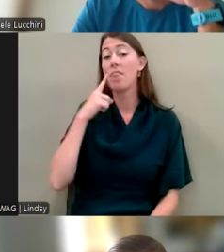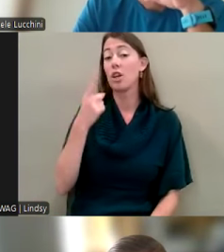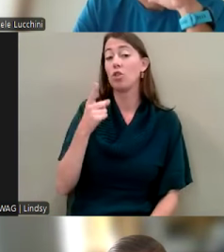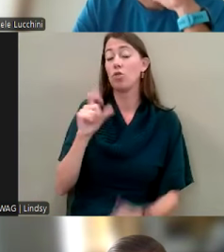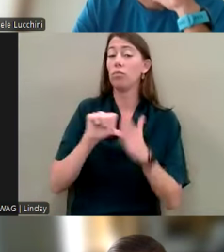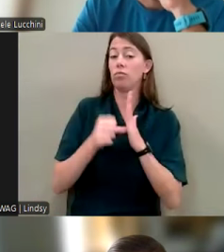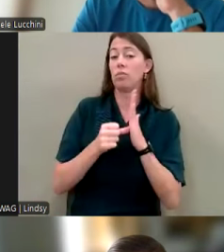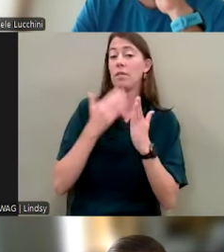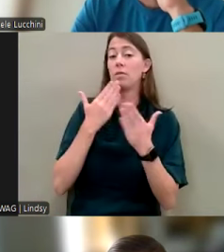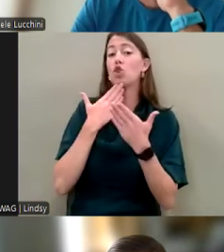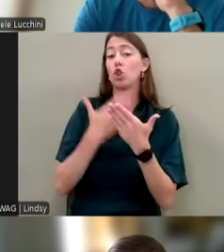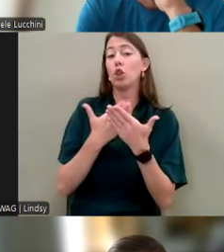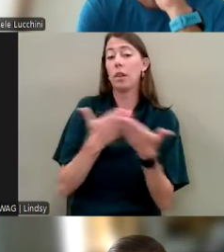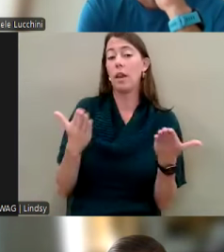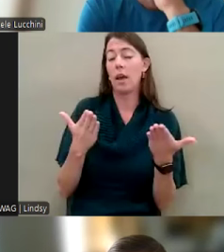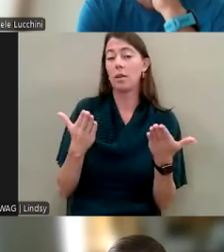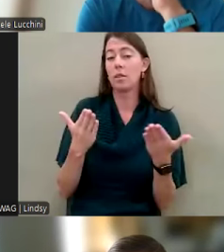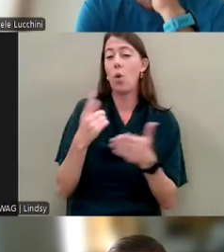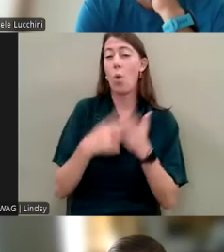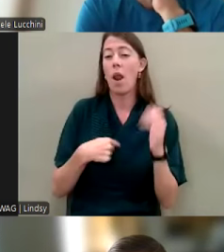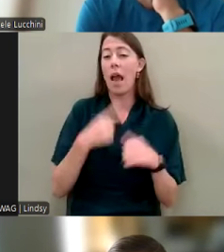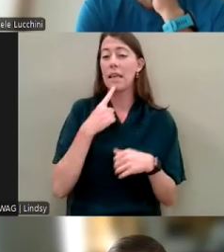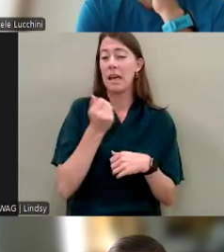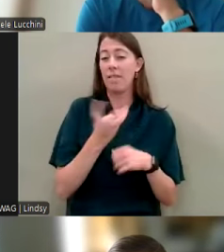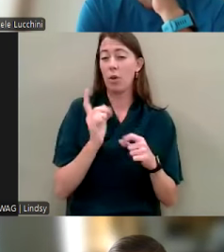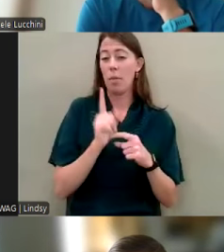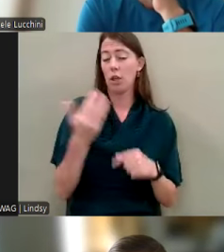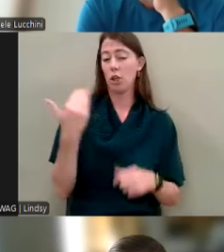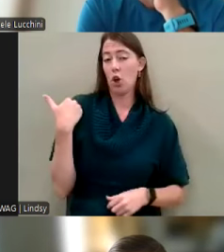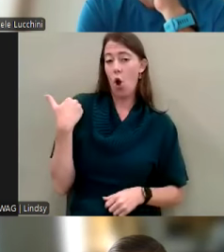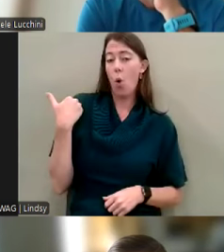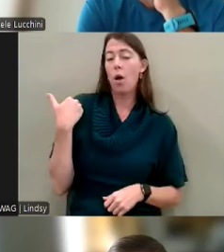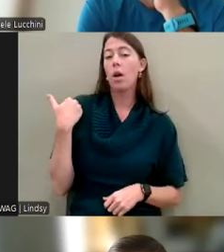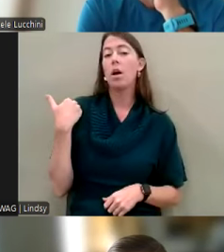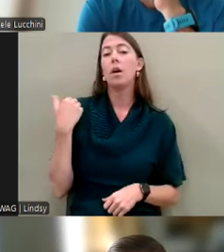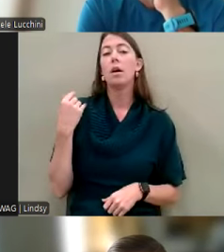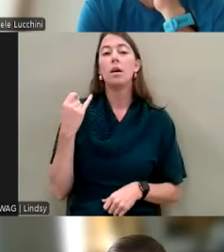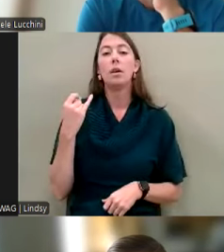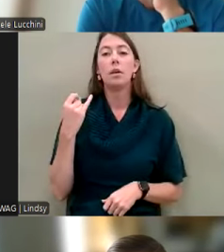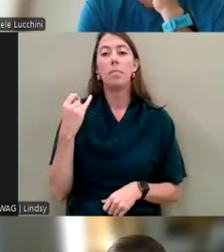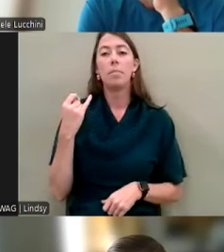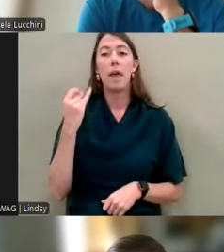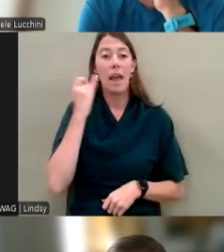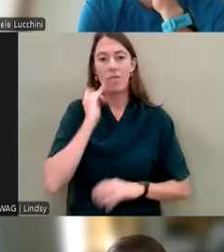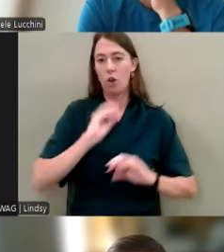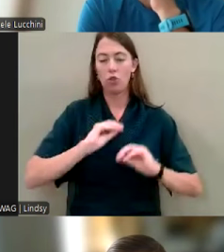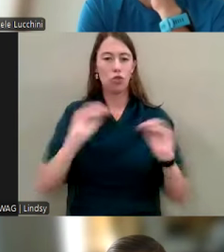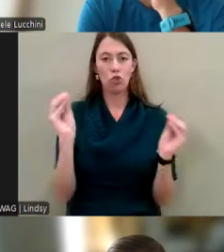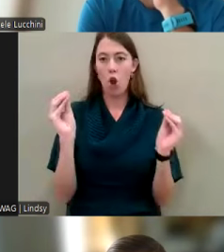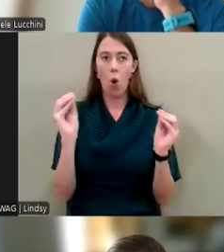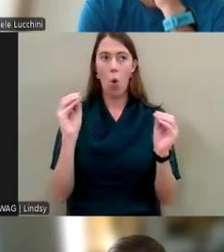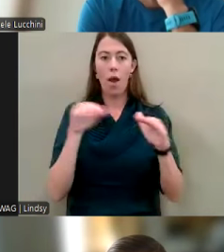to what I said a minute ago, where if you know of accessibility issues that exist on the site,